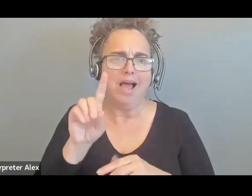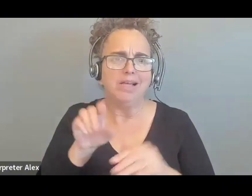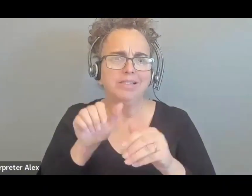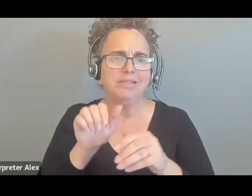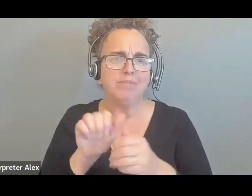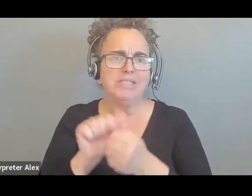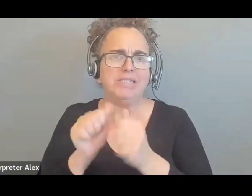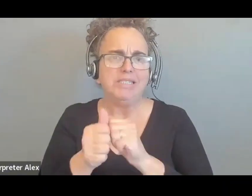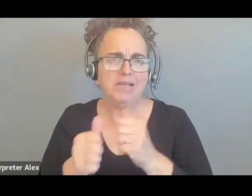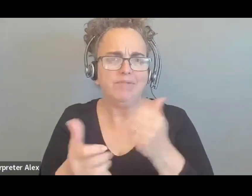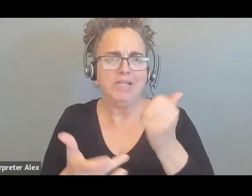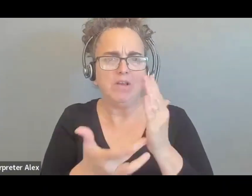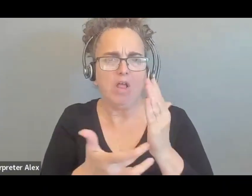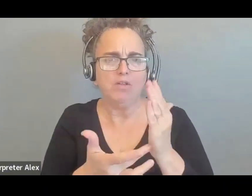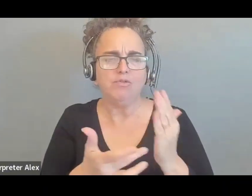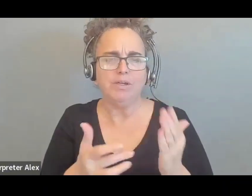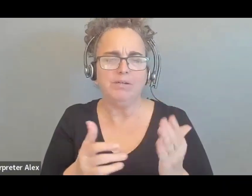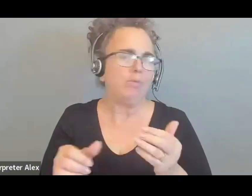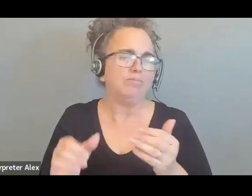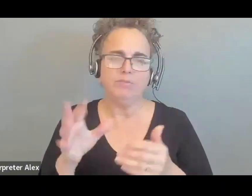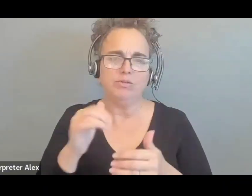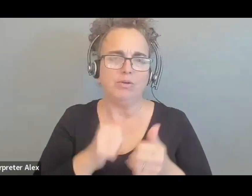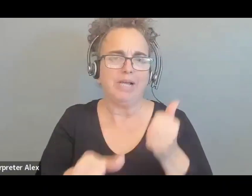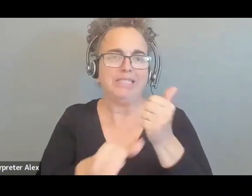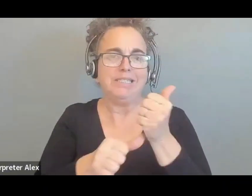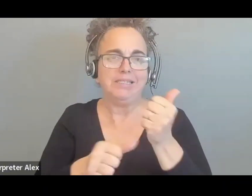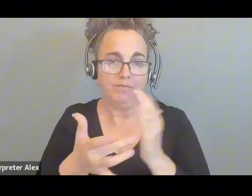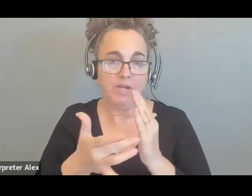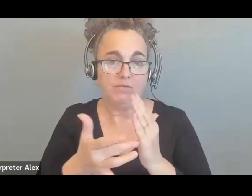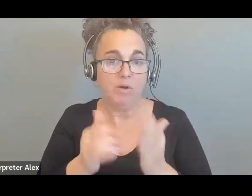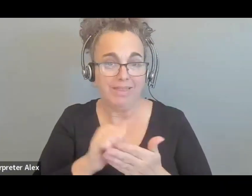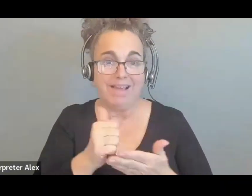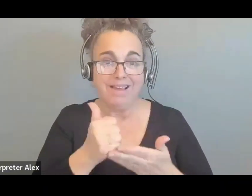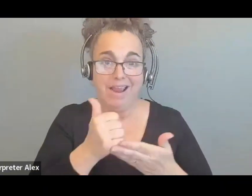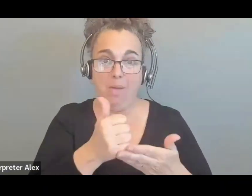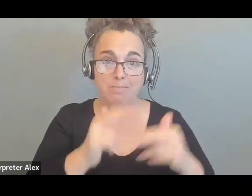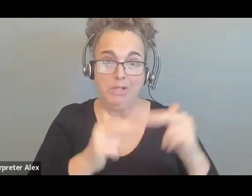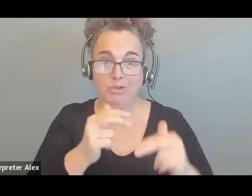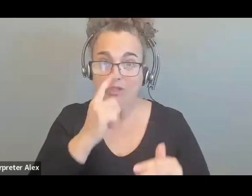You can go in and learn from them. There are lots of things that can help on an individual level.